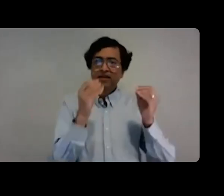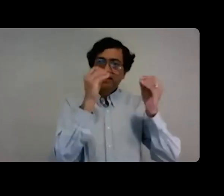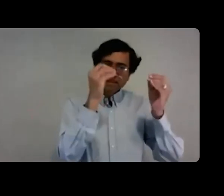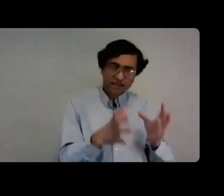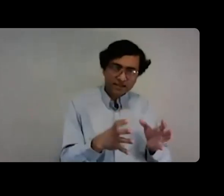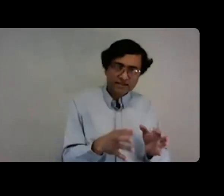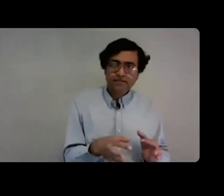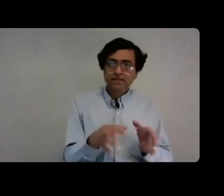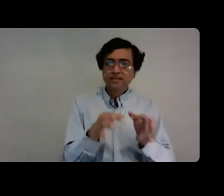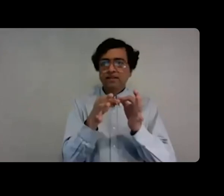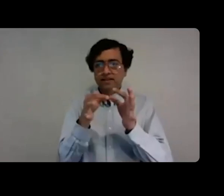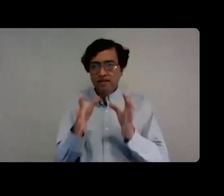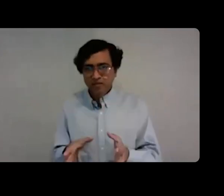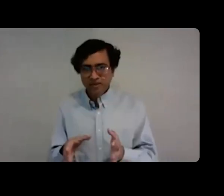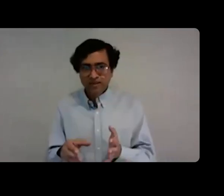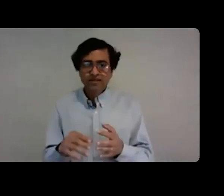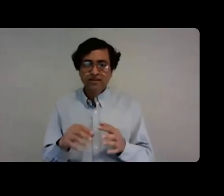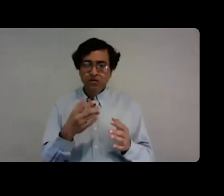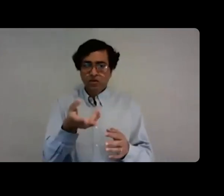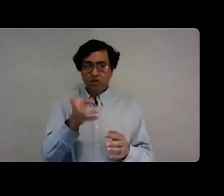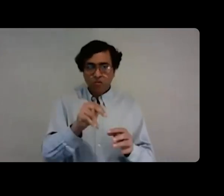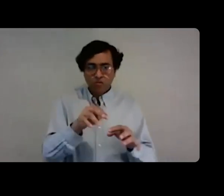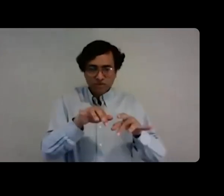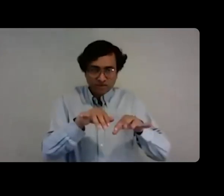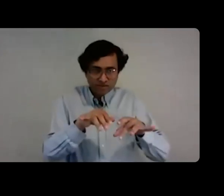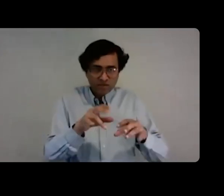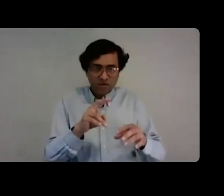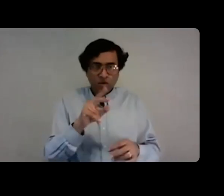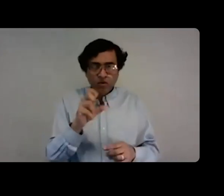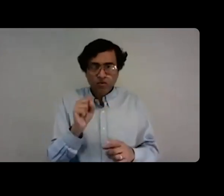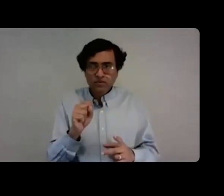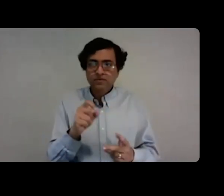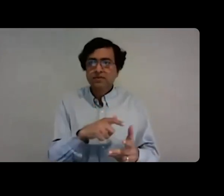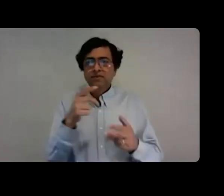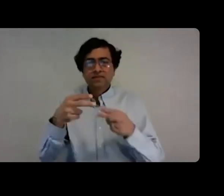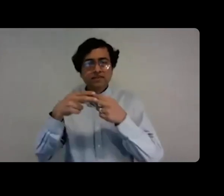information that are running simultaneously so there is the teacher, there's the interpreter.